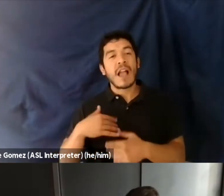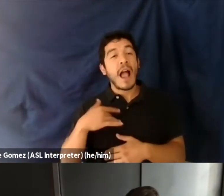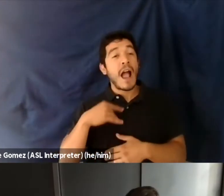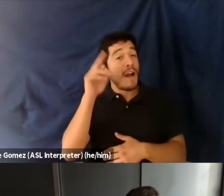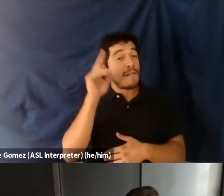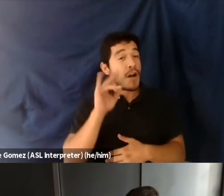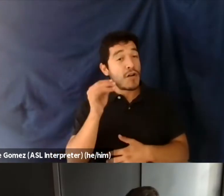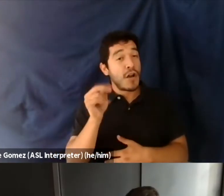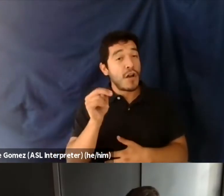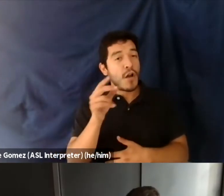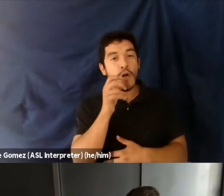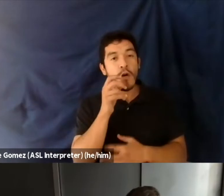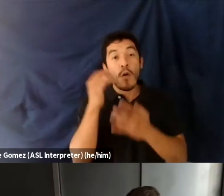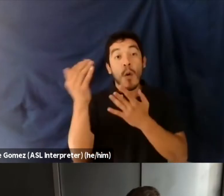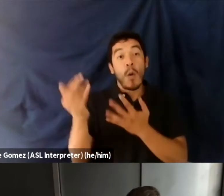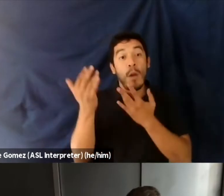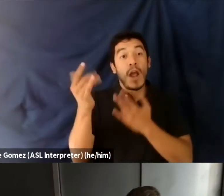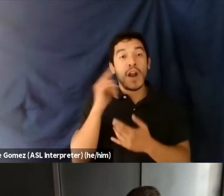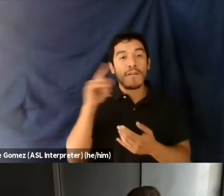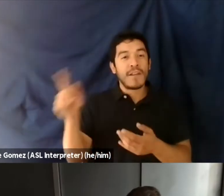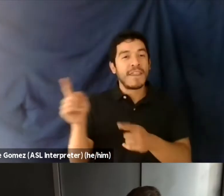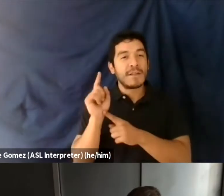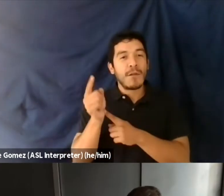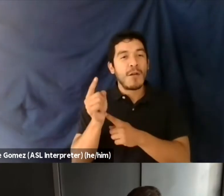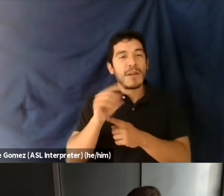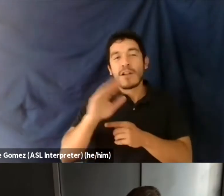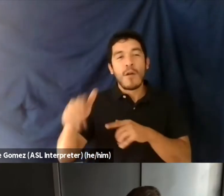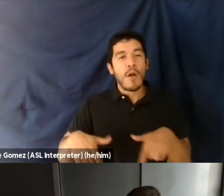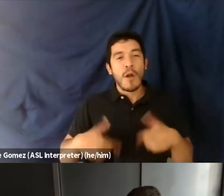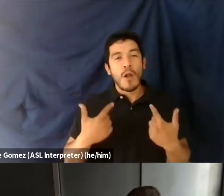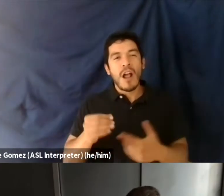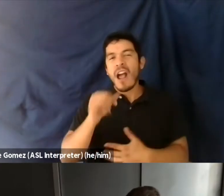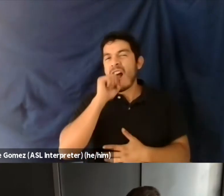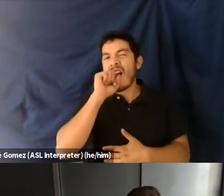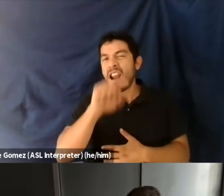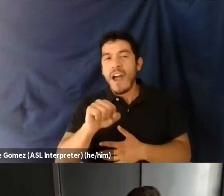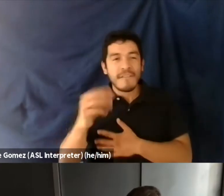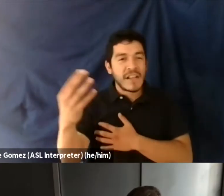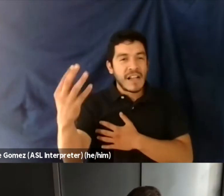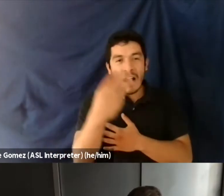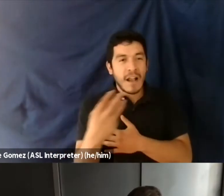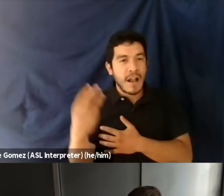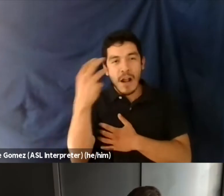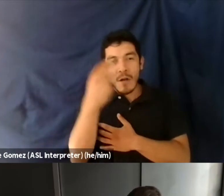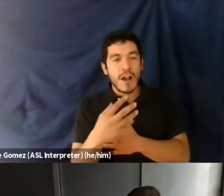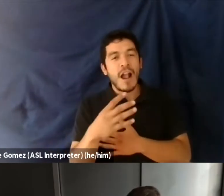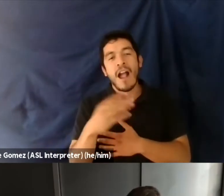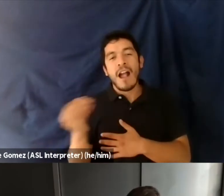who's been waiting for this moment, his whole life, and like loves the camera and, you know, has, you know,